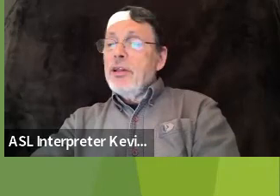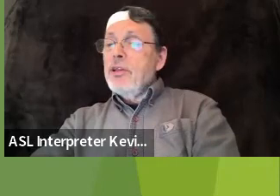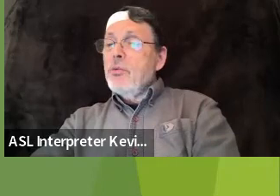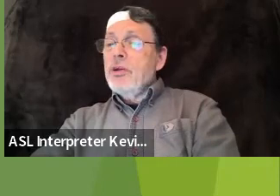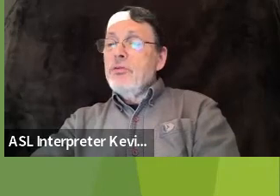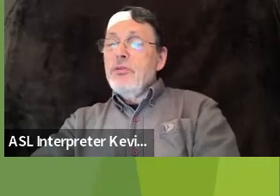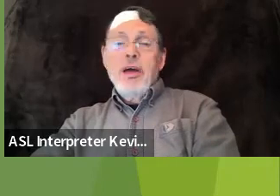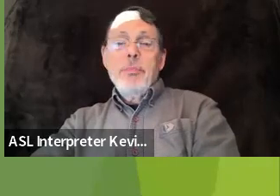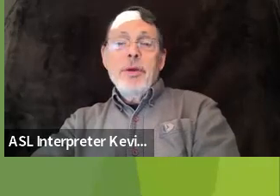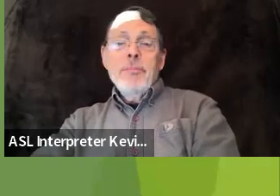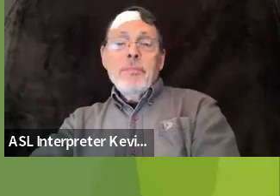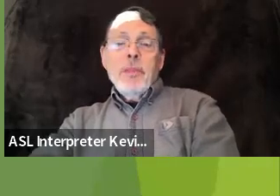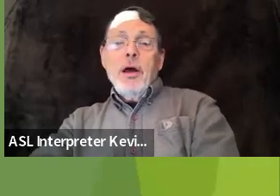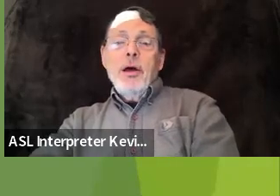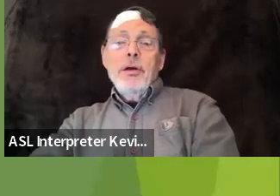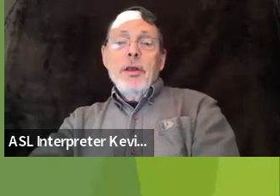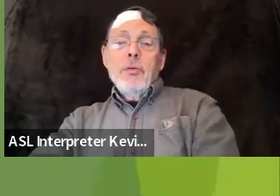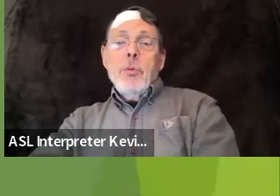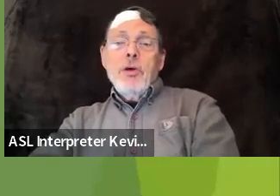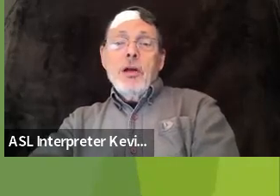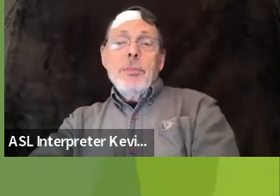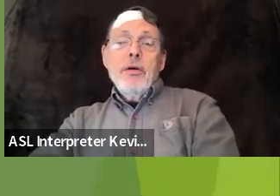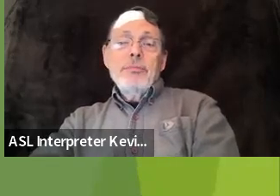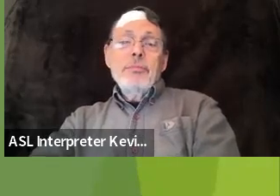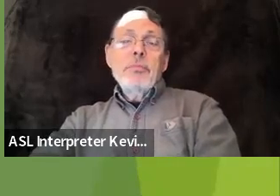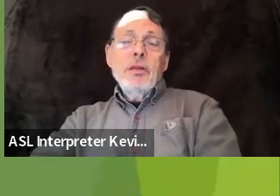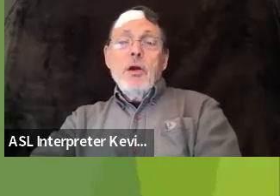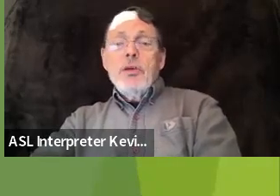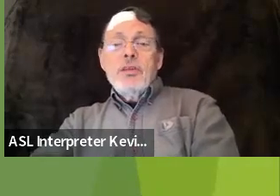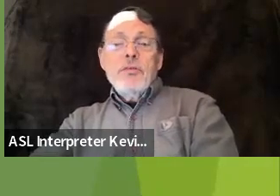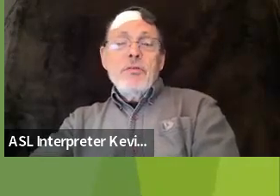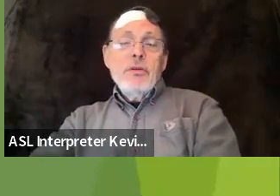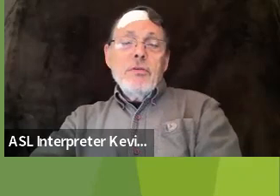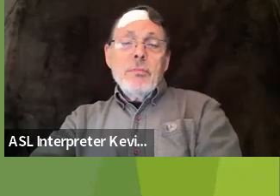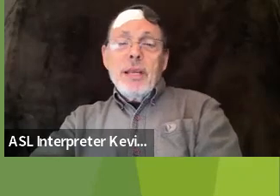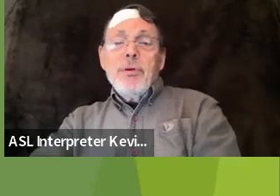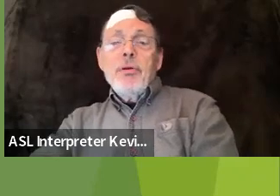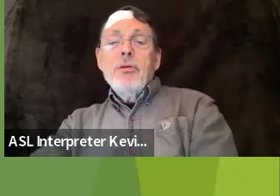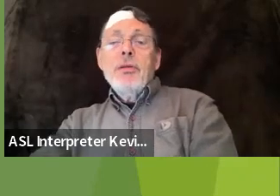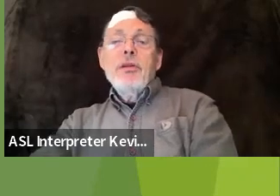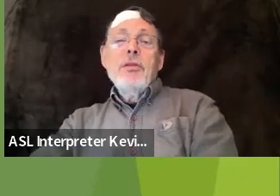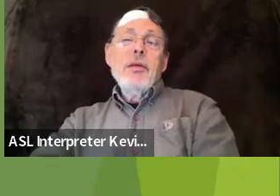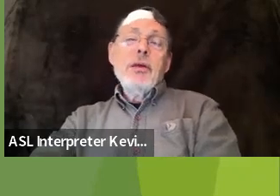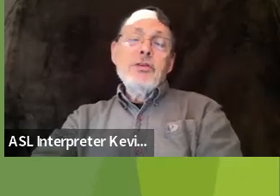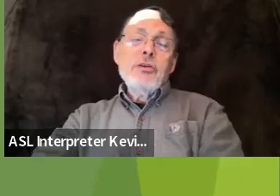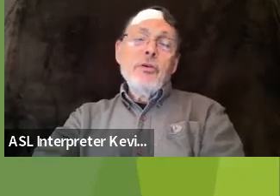and then you want to develop what we talked about, you know, the people, consider their